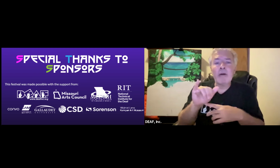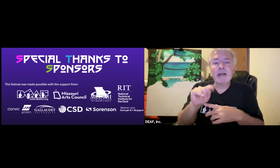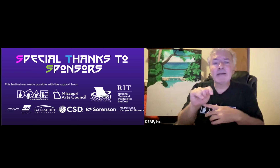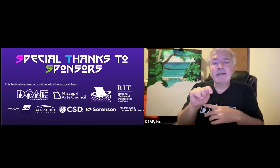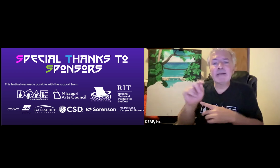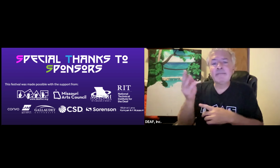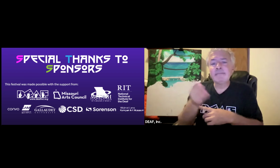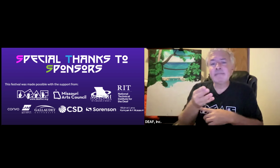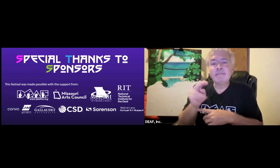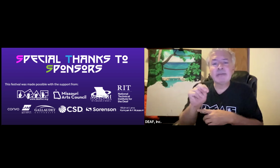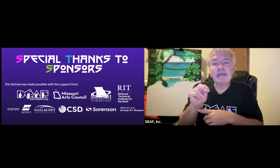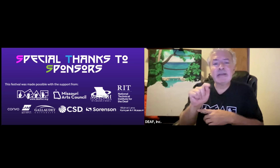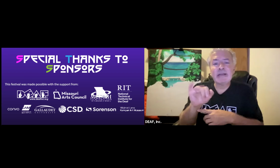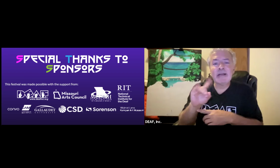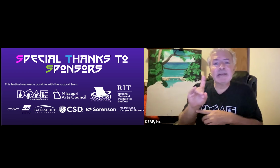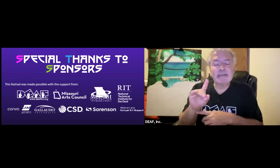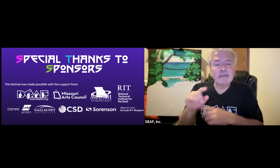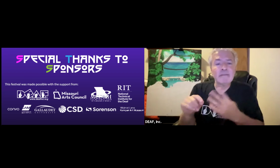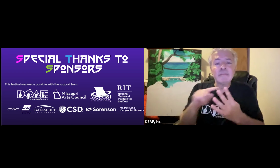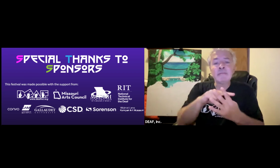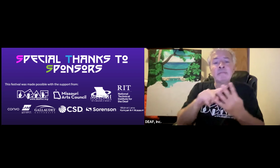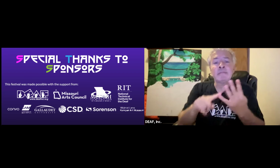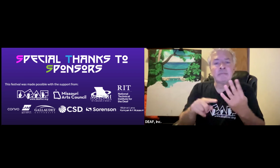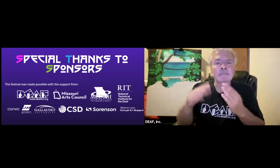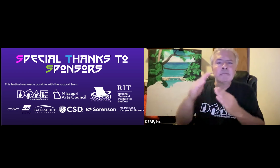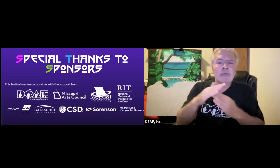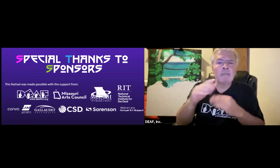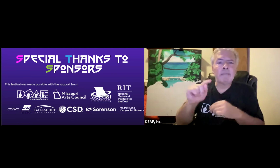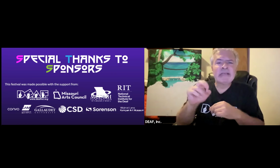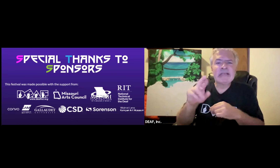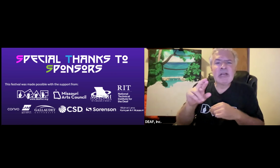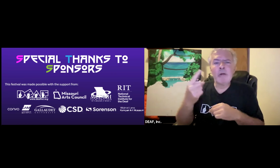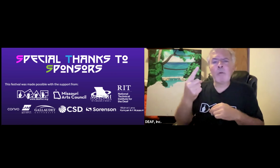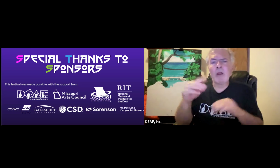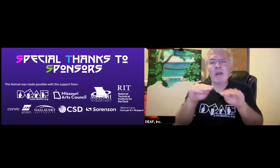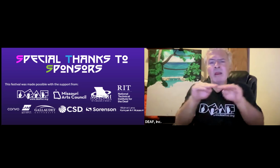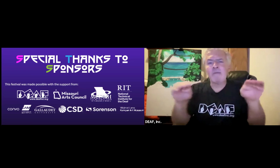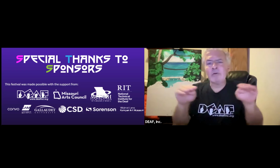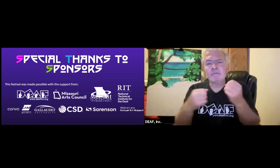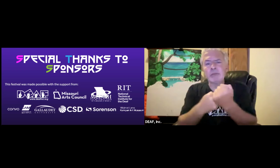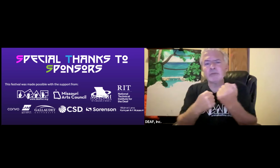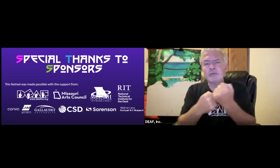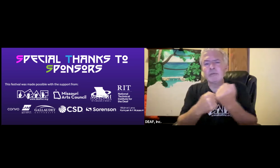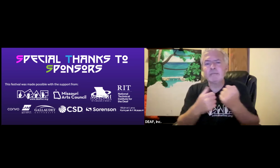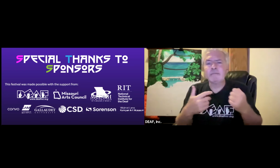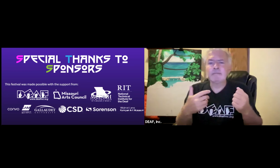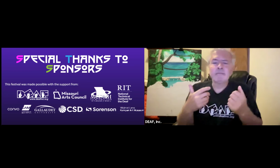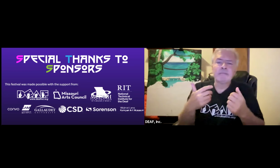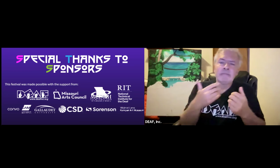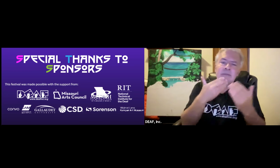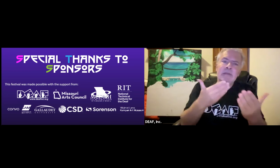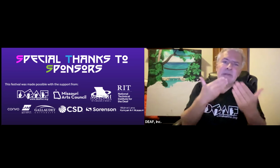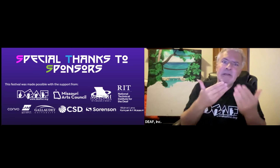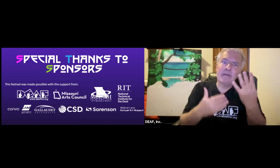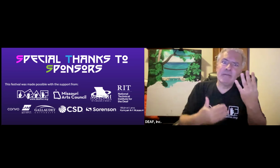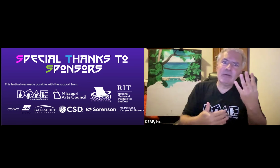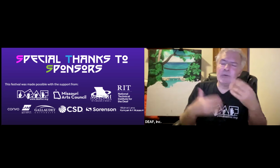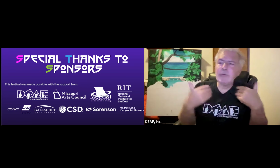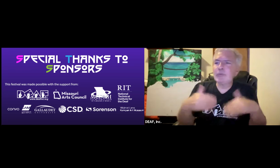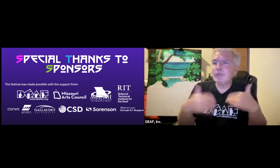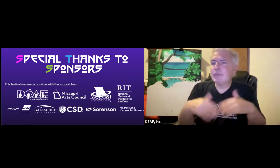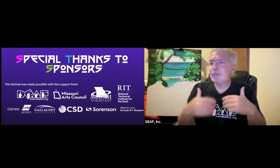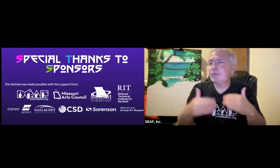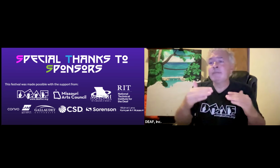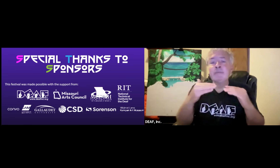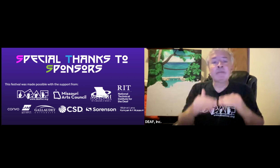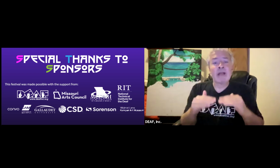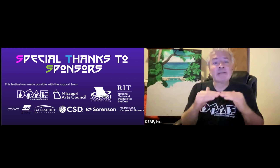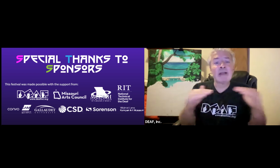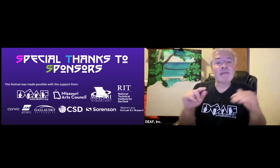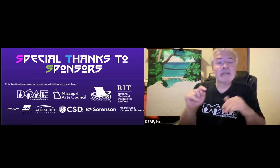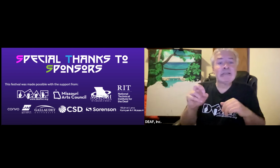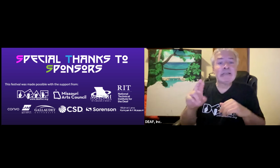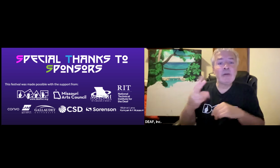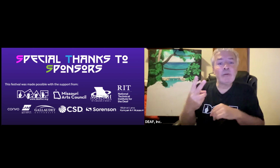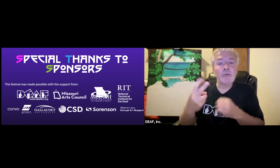RIT, NTID, they were one of the top tier sponsors. Thank you for those four.